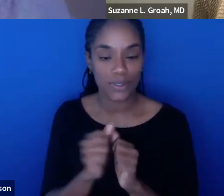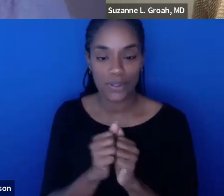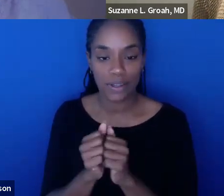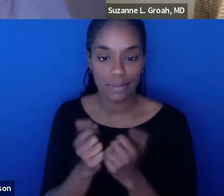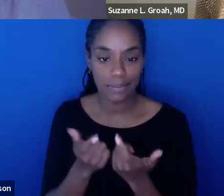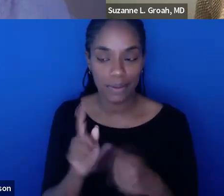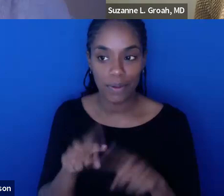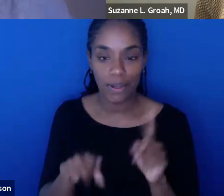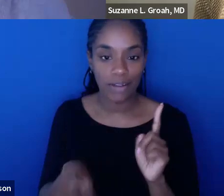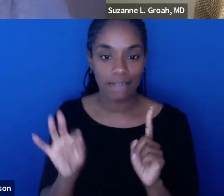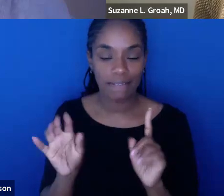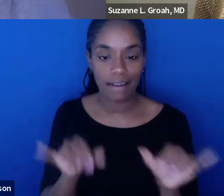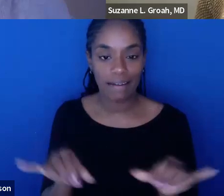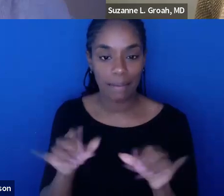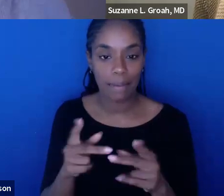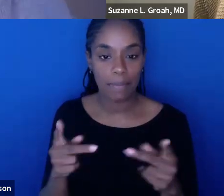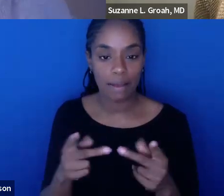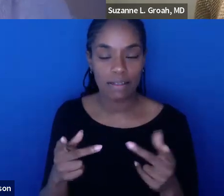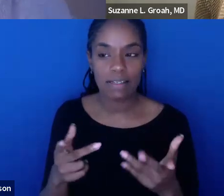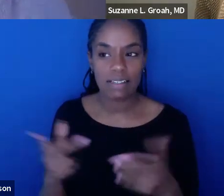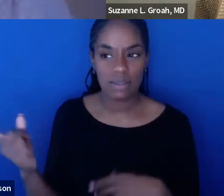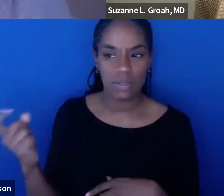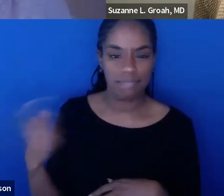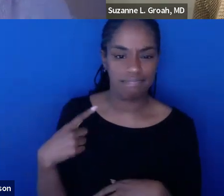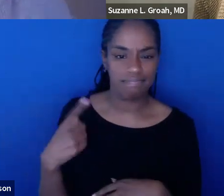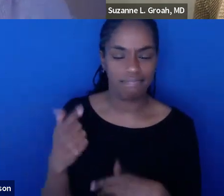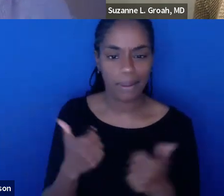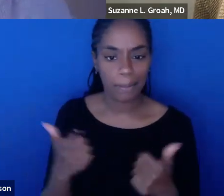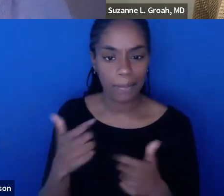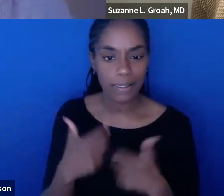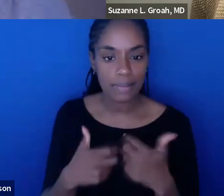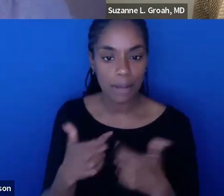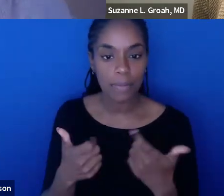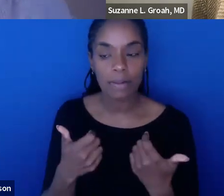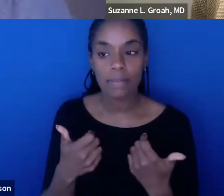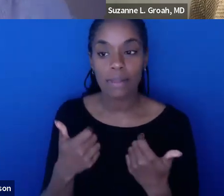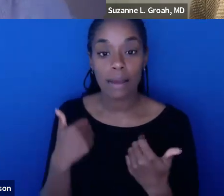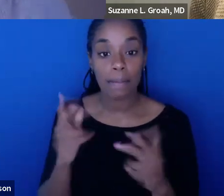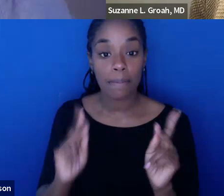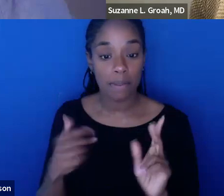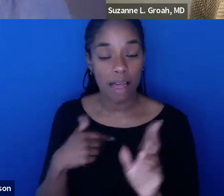And he said, “What's one of the most biggest problems for people with spinal cord injury?" And I listed a couple, but one of them was